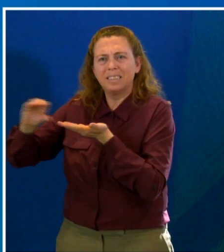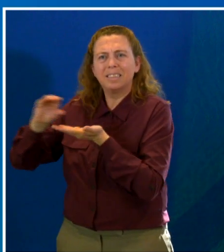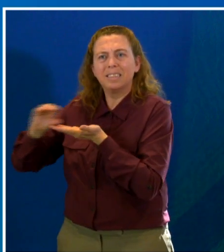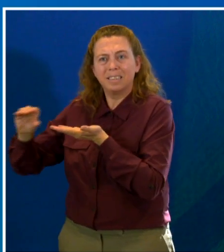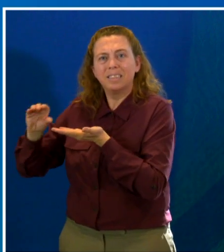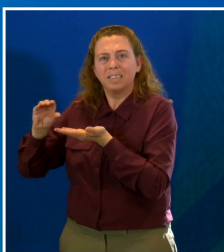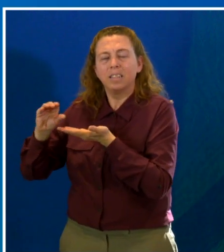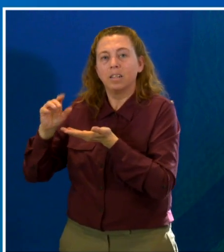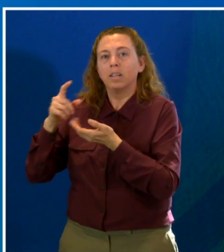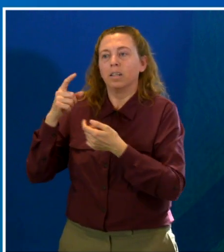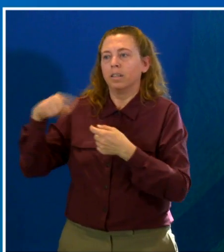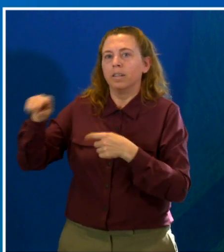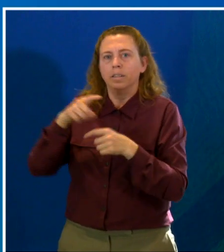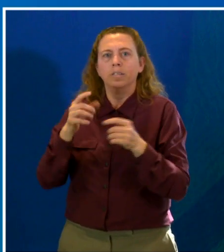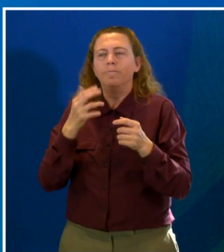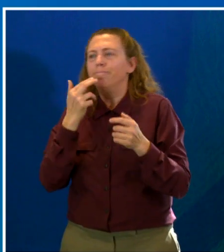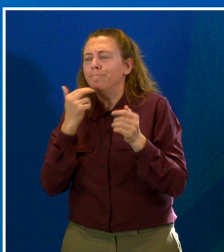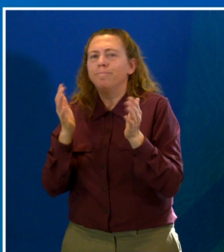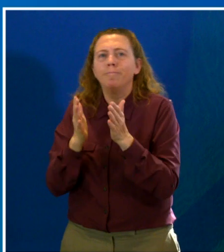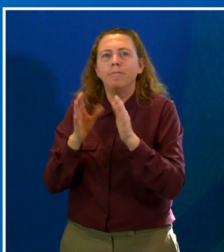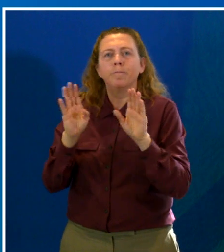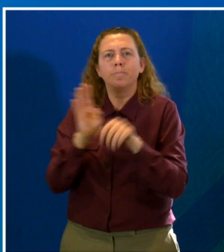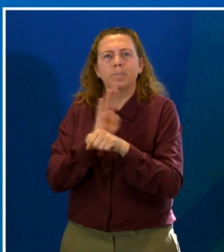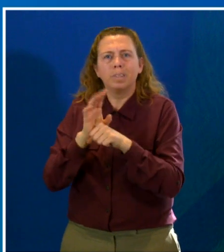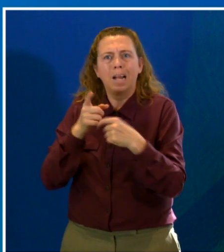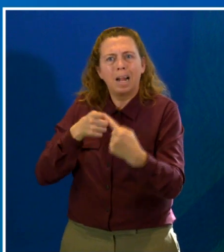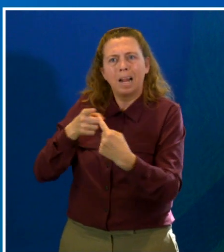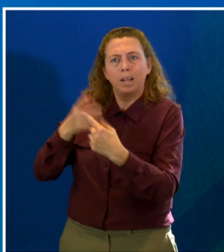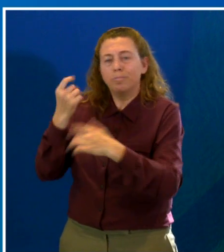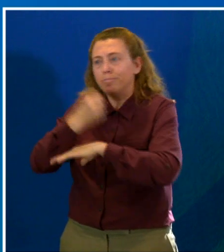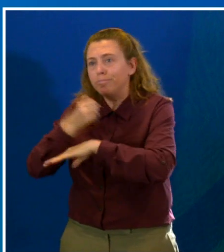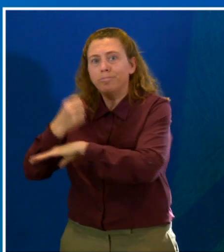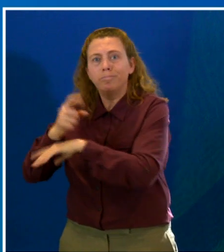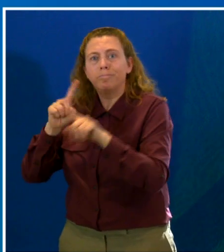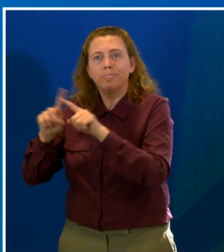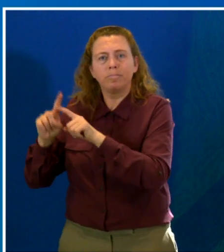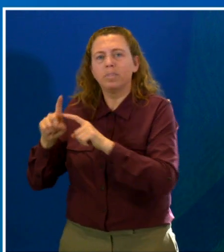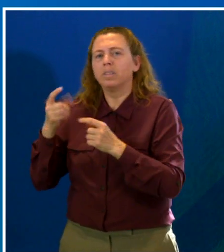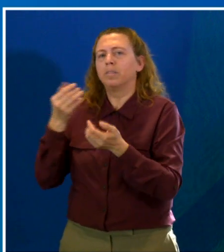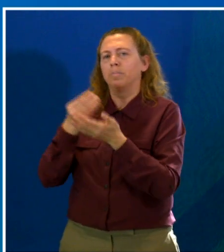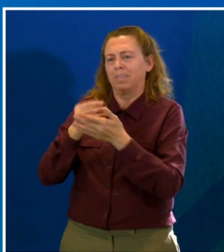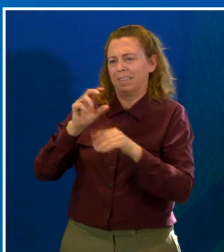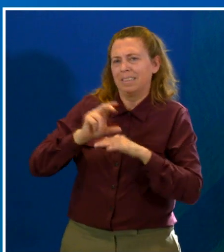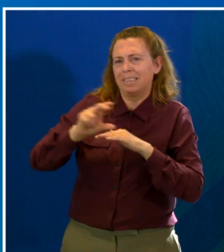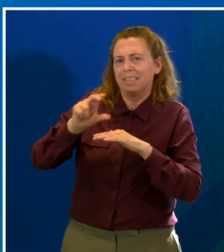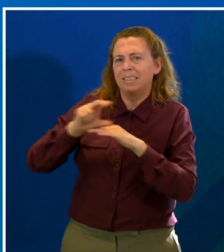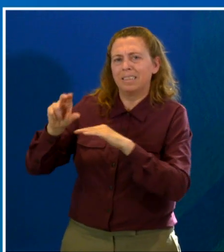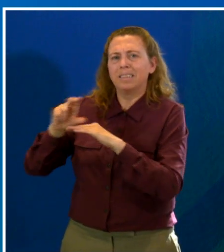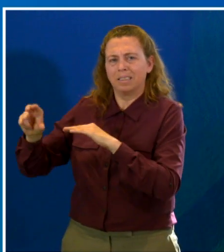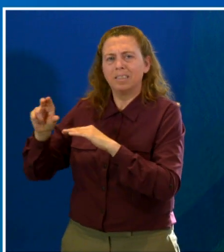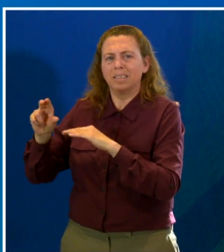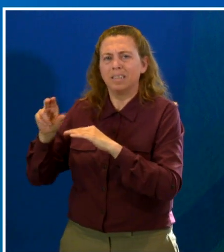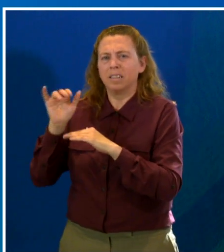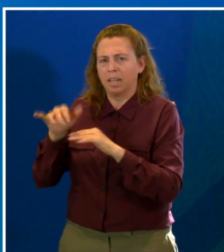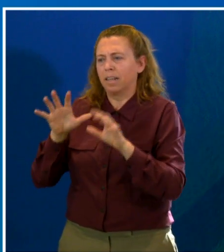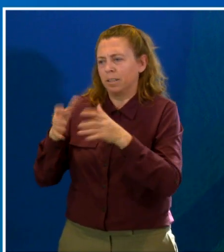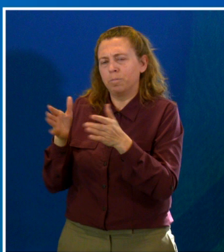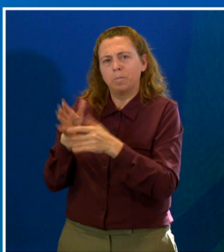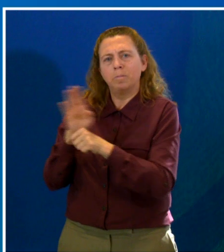These grants provide relief funds to small for profit businesses, especially those that were required to close due